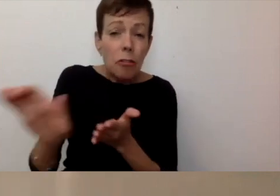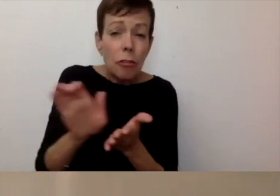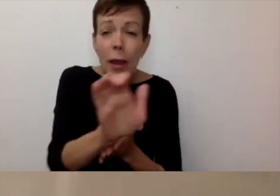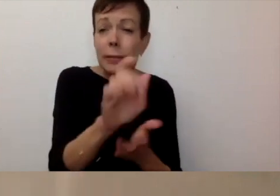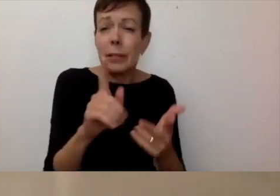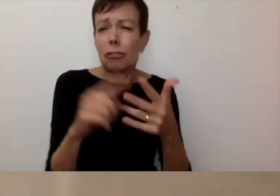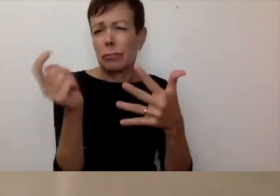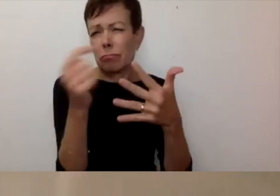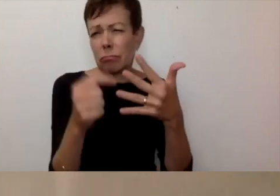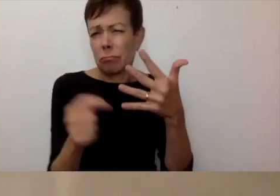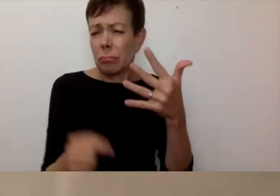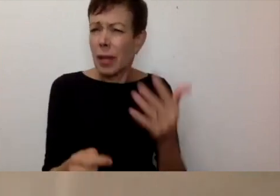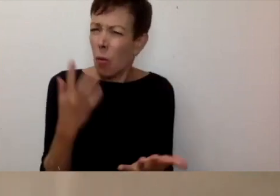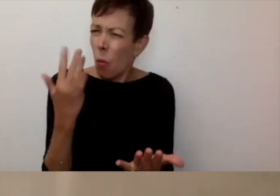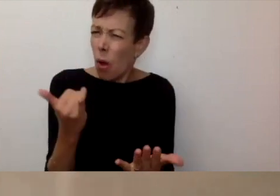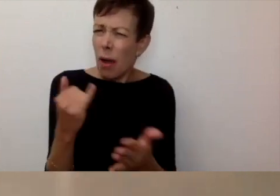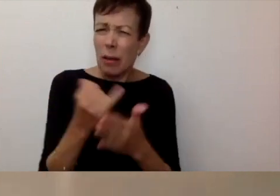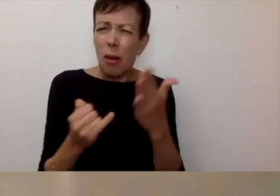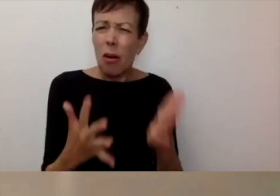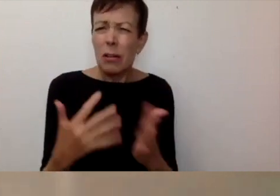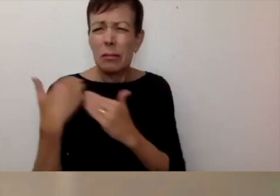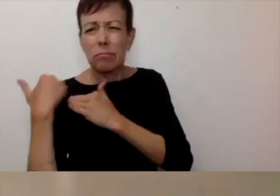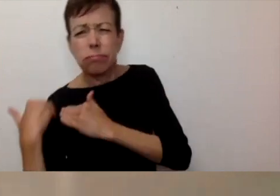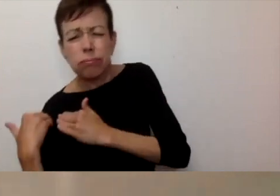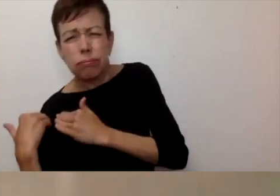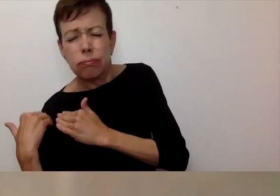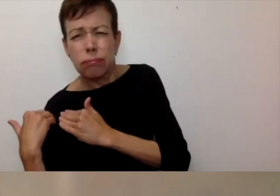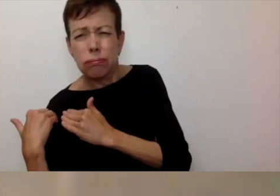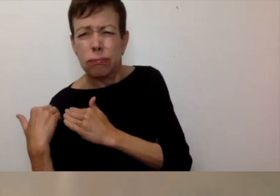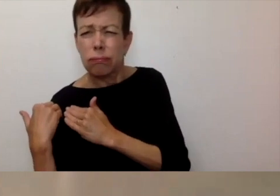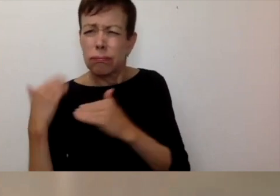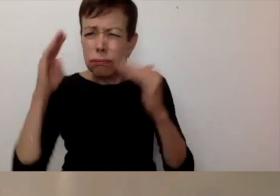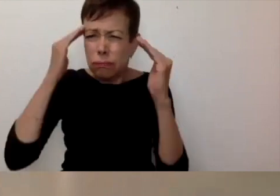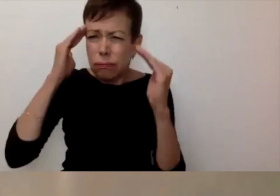on the shoulders of artists who are almost required to provide free labor in